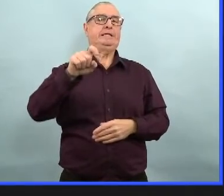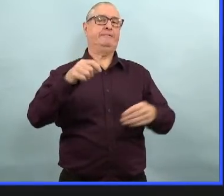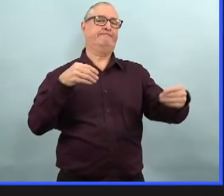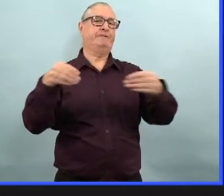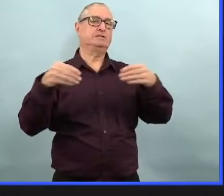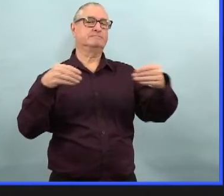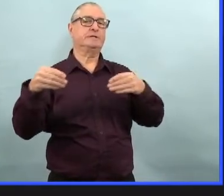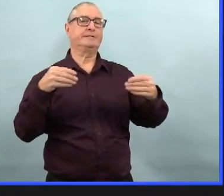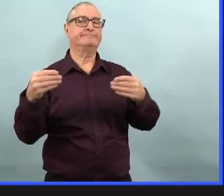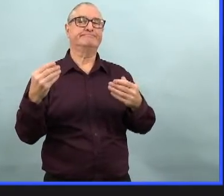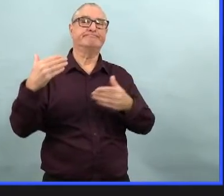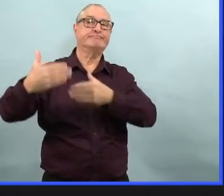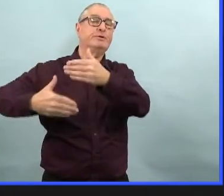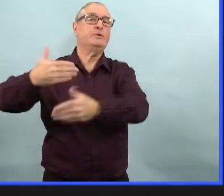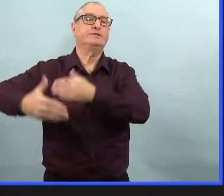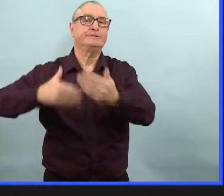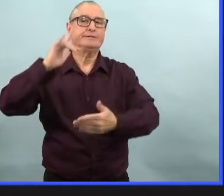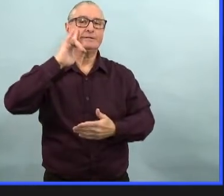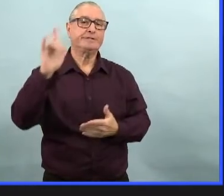from the winnipeg free press danielle